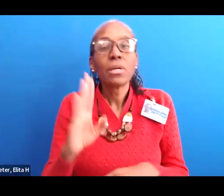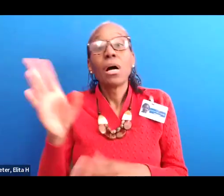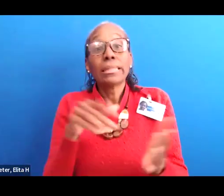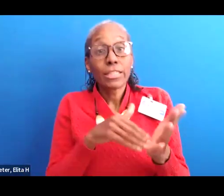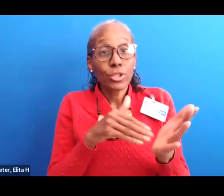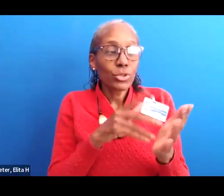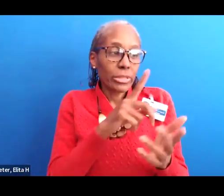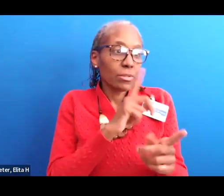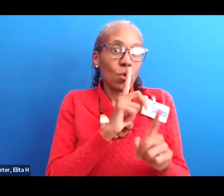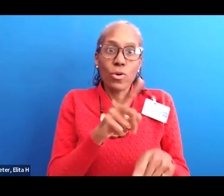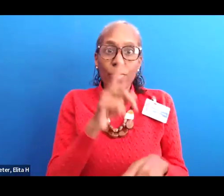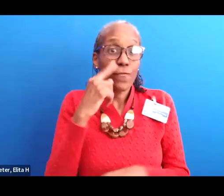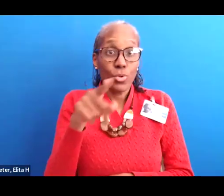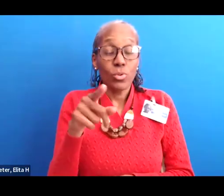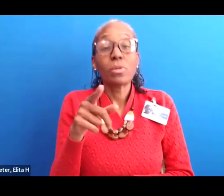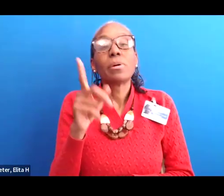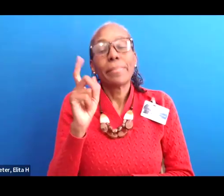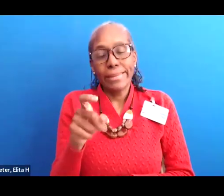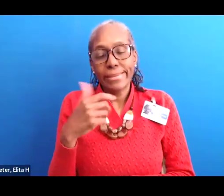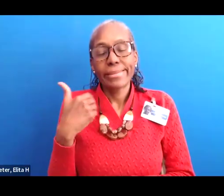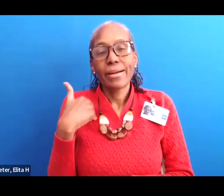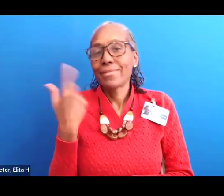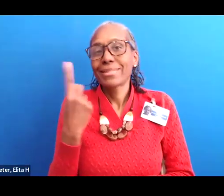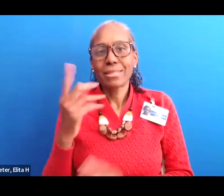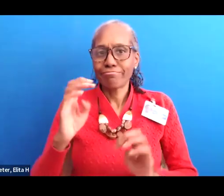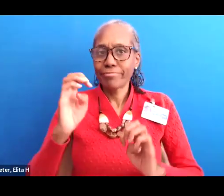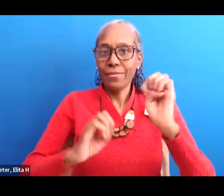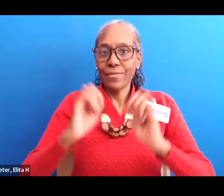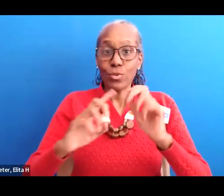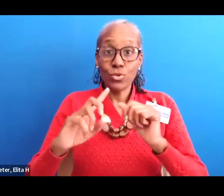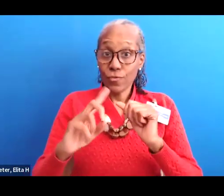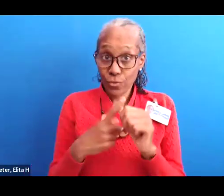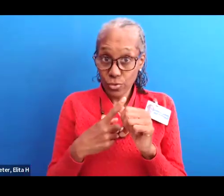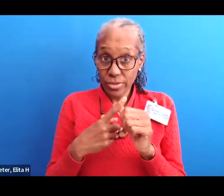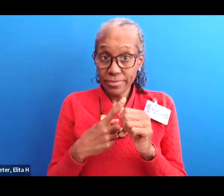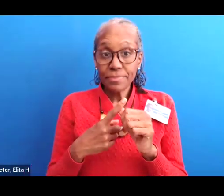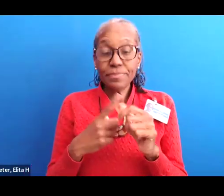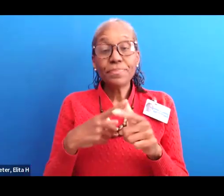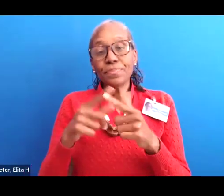just has to order it for you, but you need to have some evaluation, and then continue with treatment.